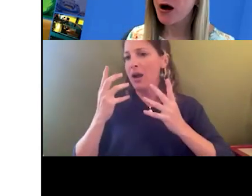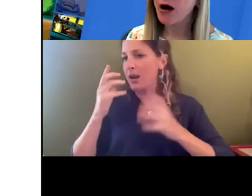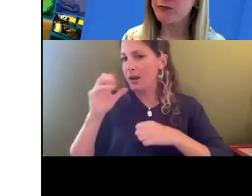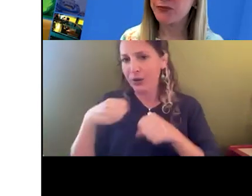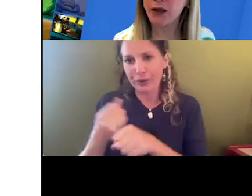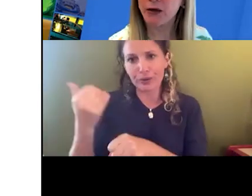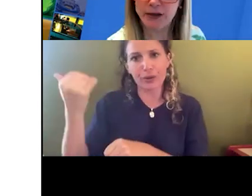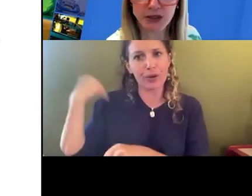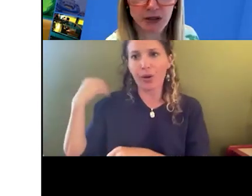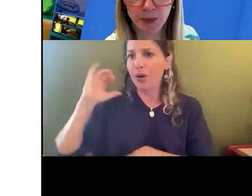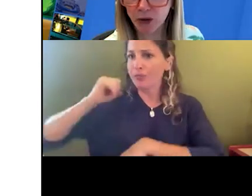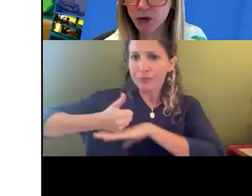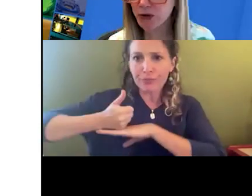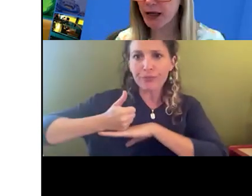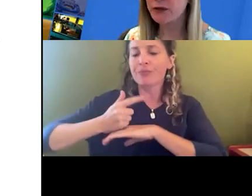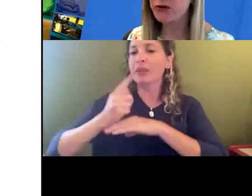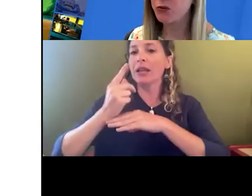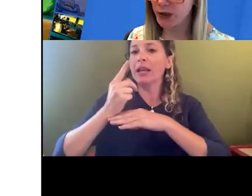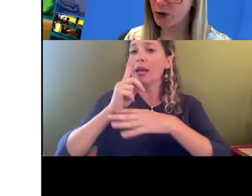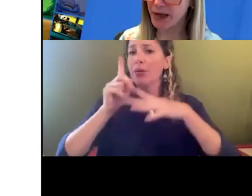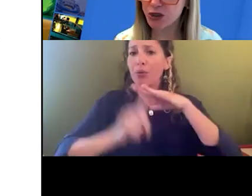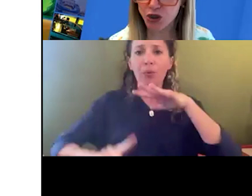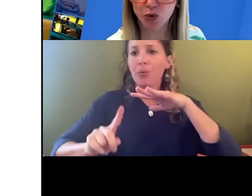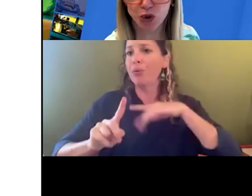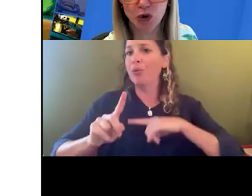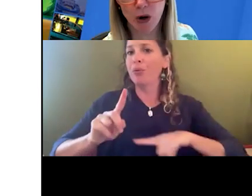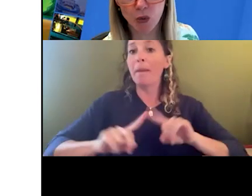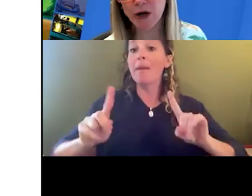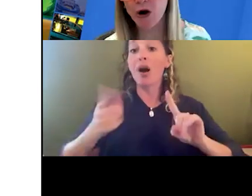It has disappeared, and we are making sure you're aware